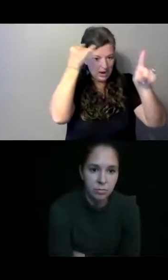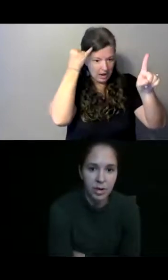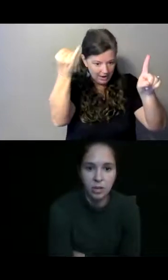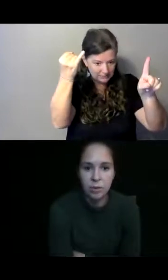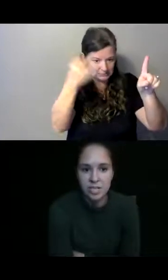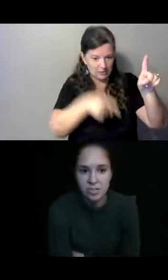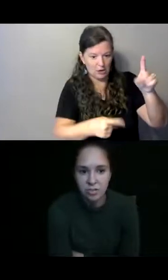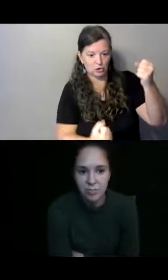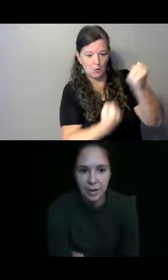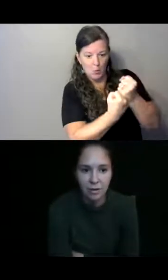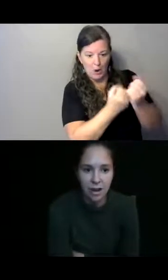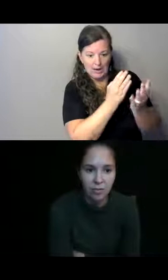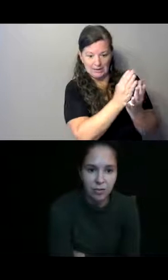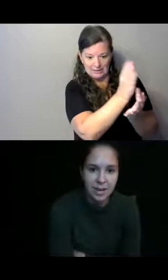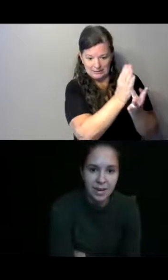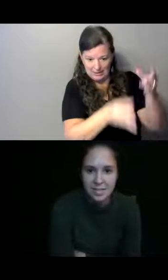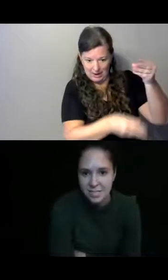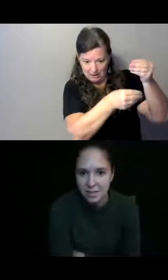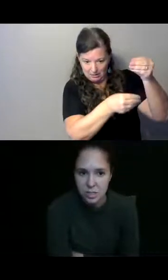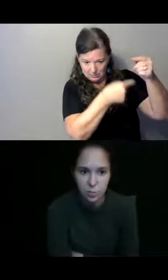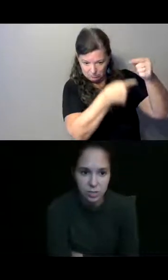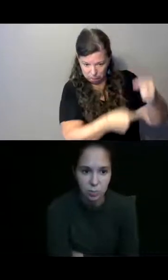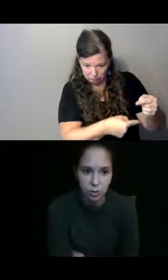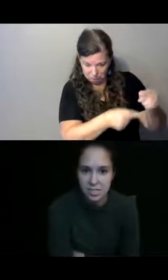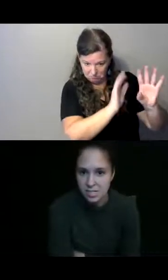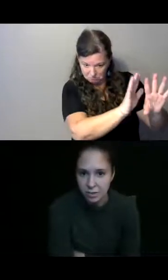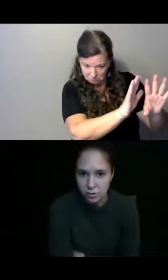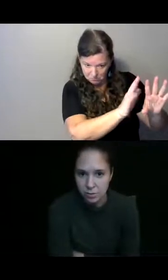they can write a cohesive paragraph with a main idea and supporting details